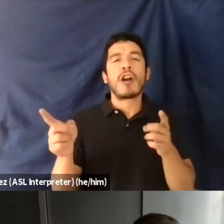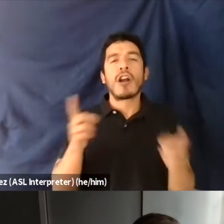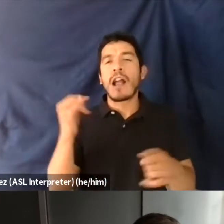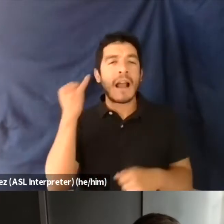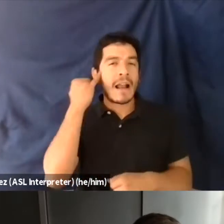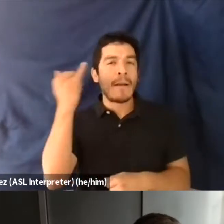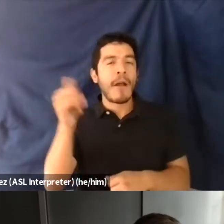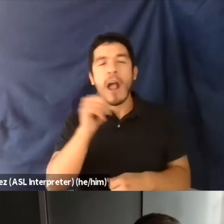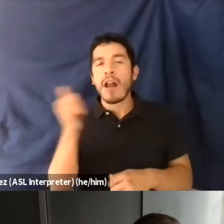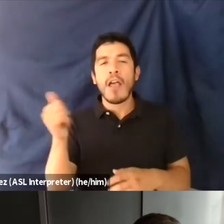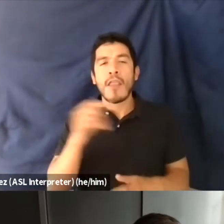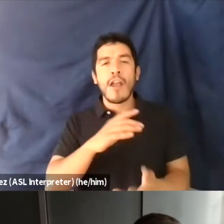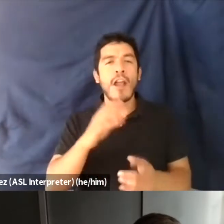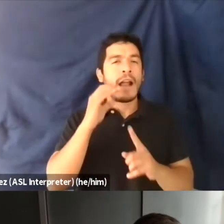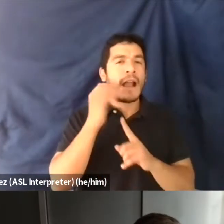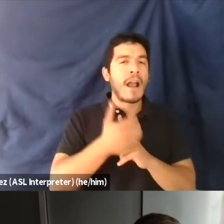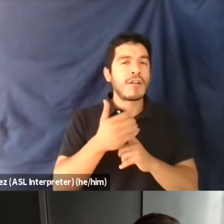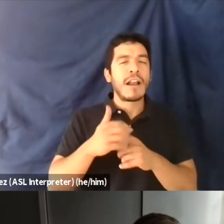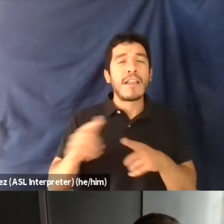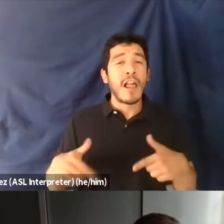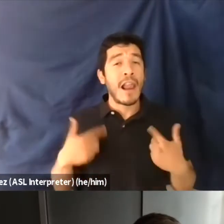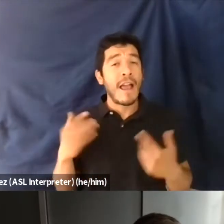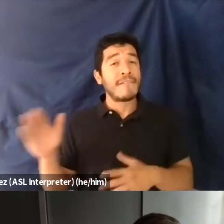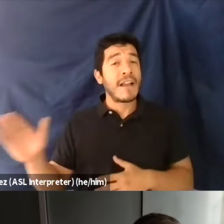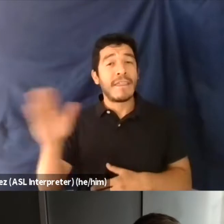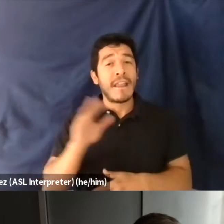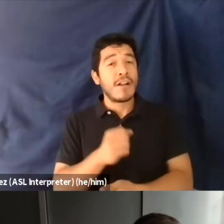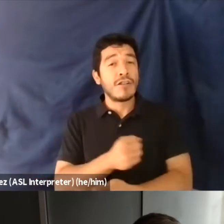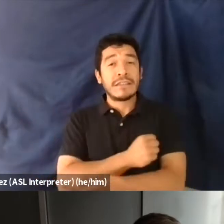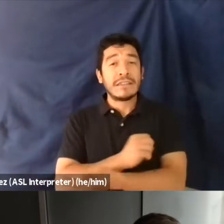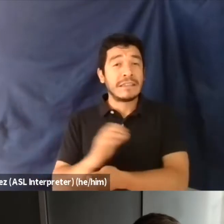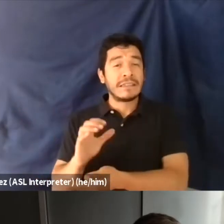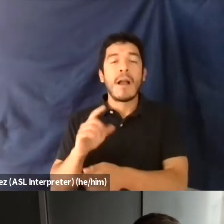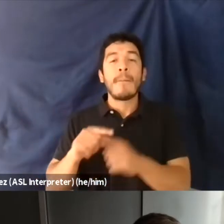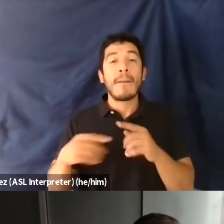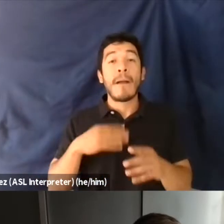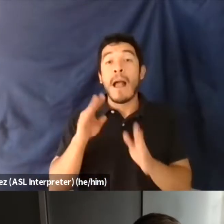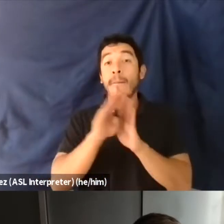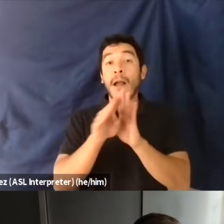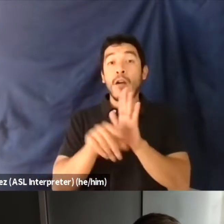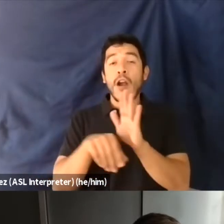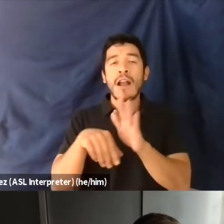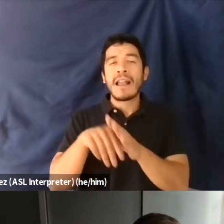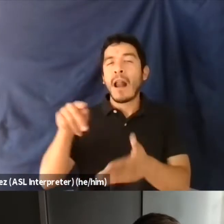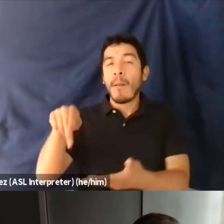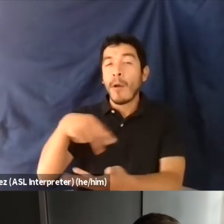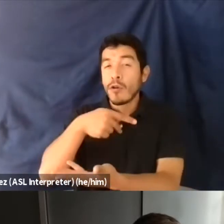and other scenes, but like my background is in poetry. So I came from really a writerly background